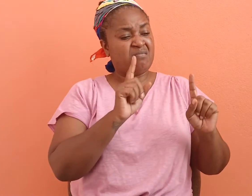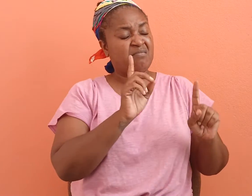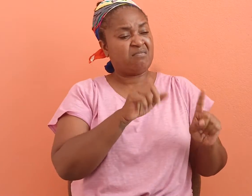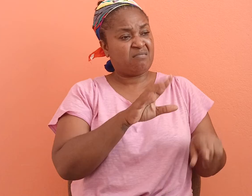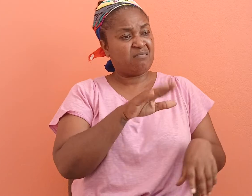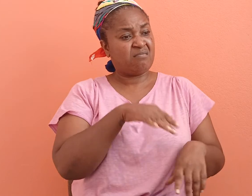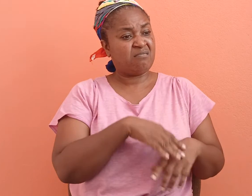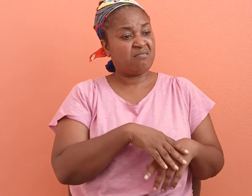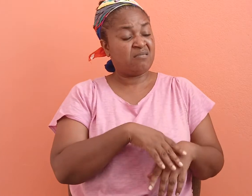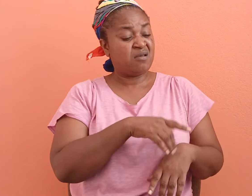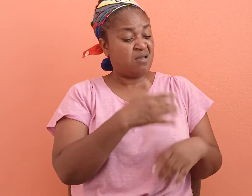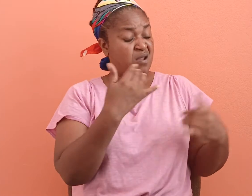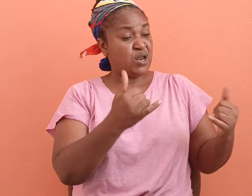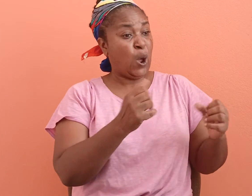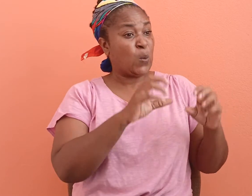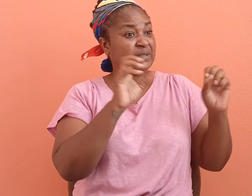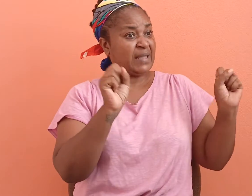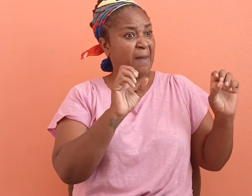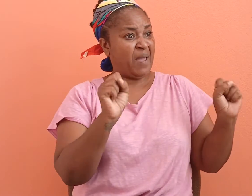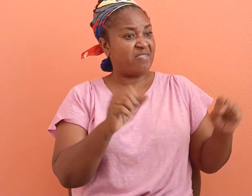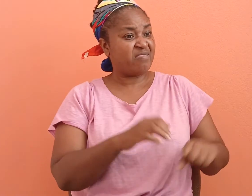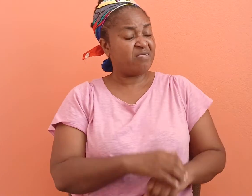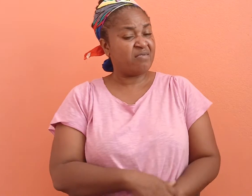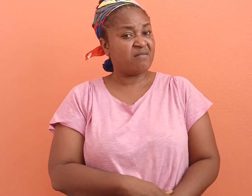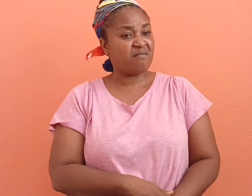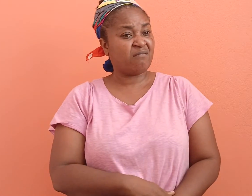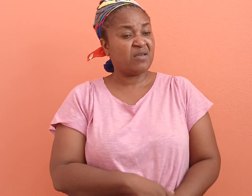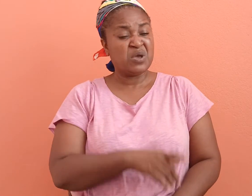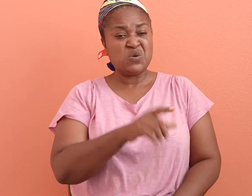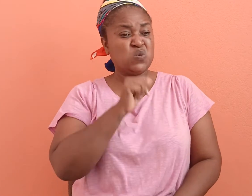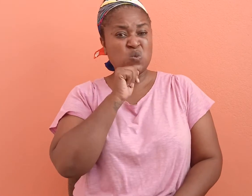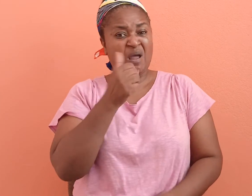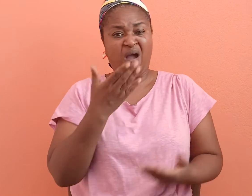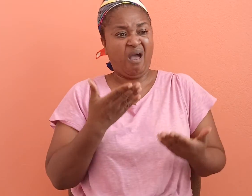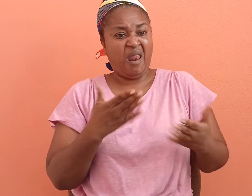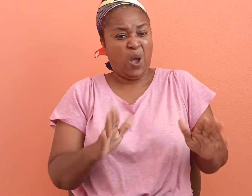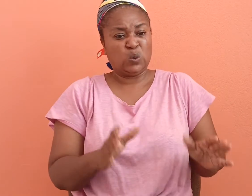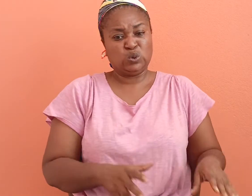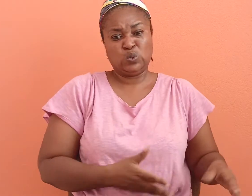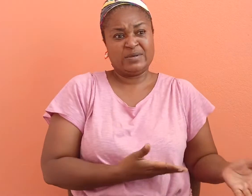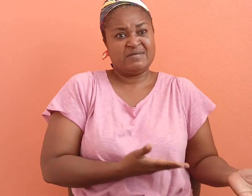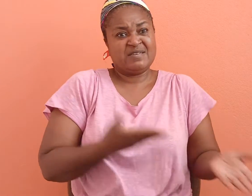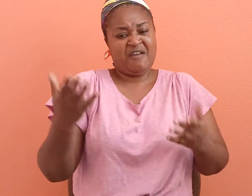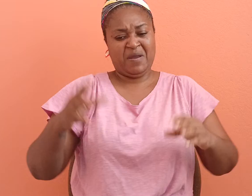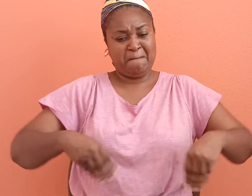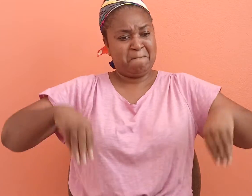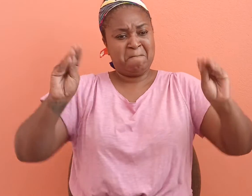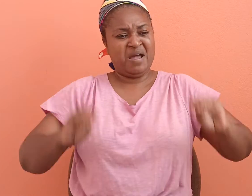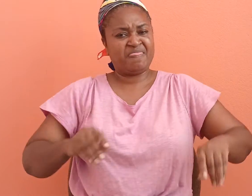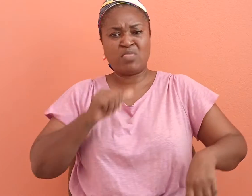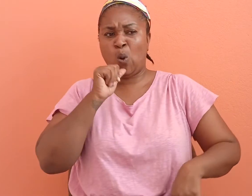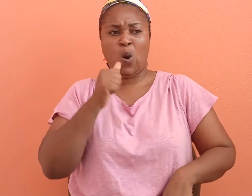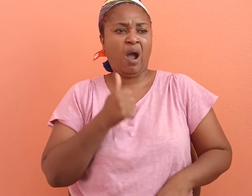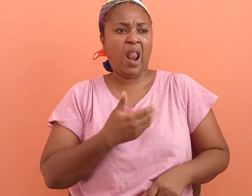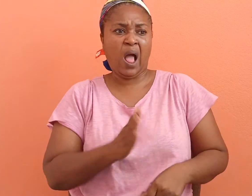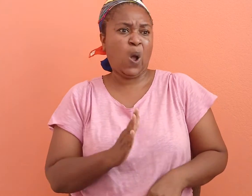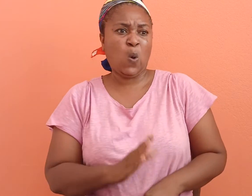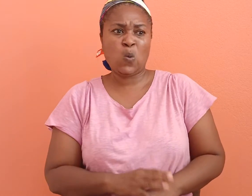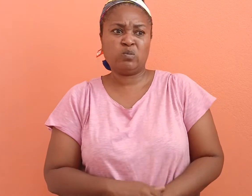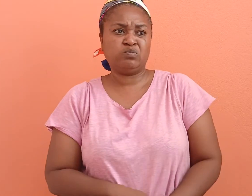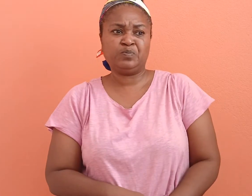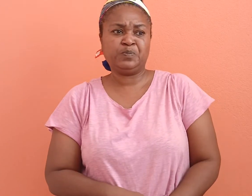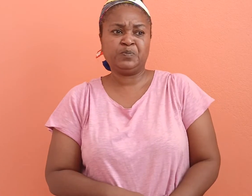“It’s the Sabbath; you aren’t allowed to carry your mat.”